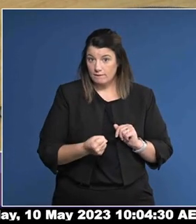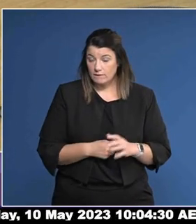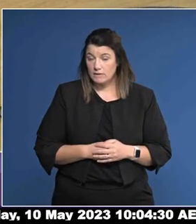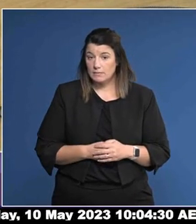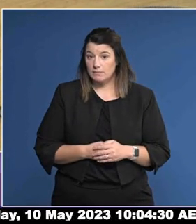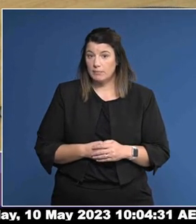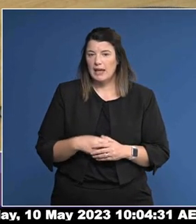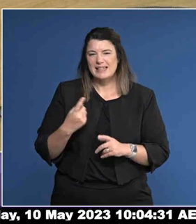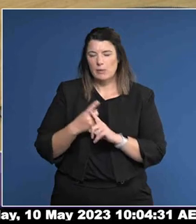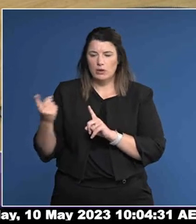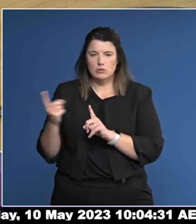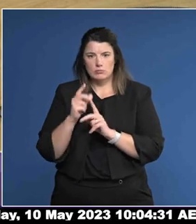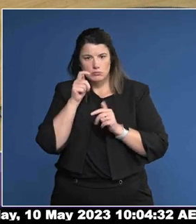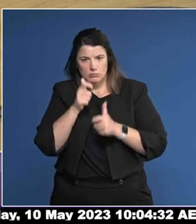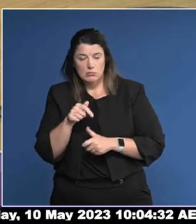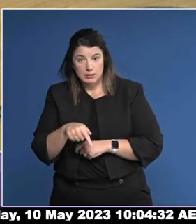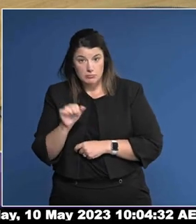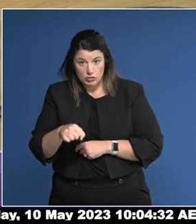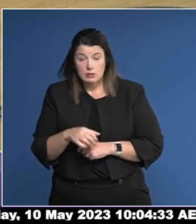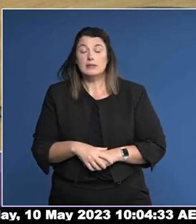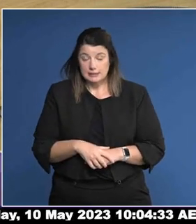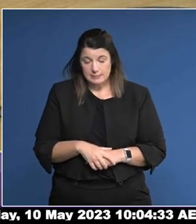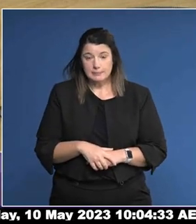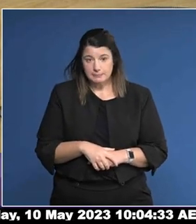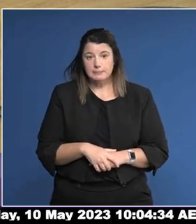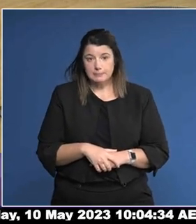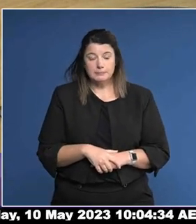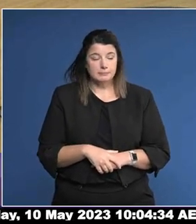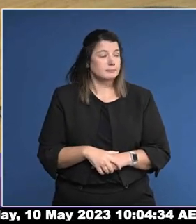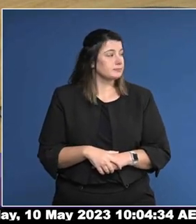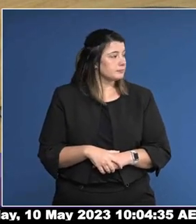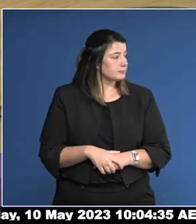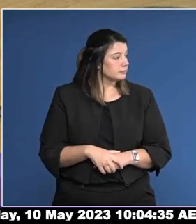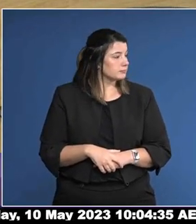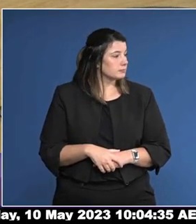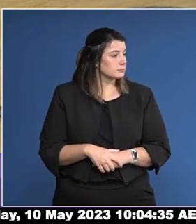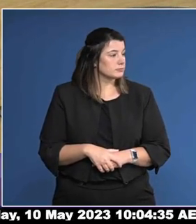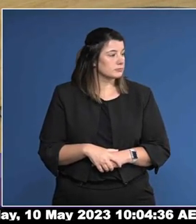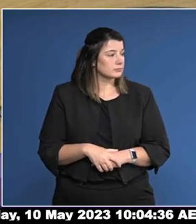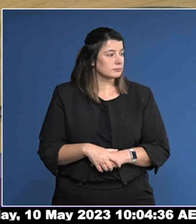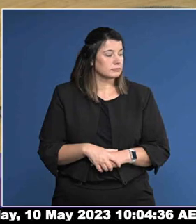Yes. MS EASTMAN: I just want to put these final two things to you.